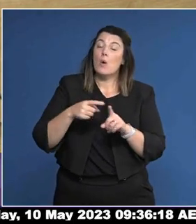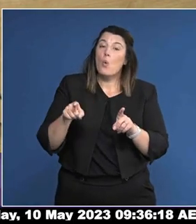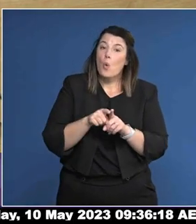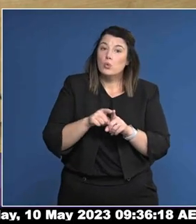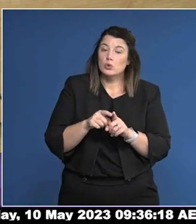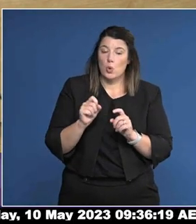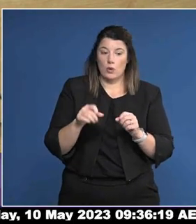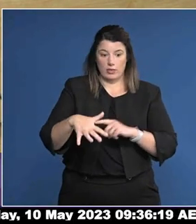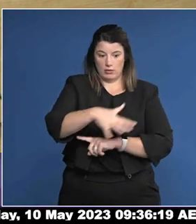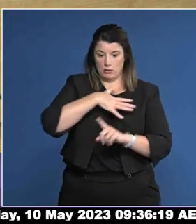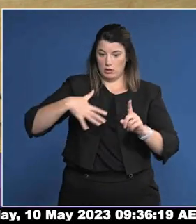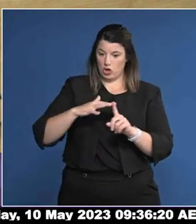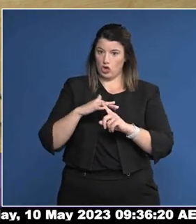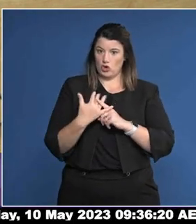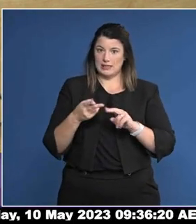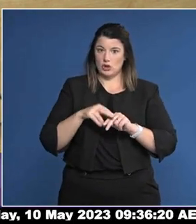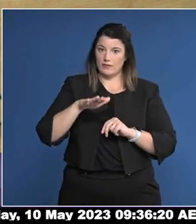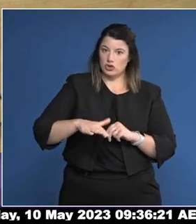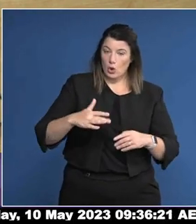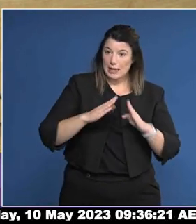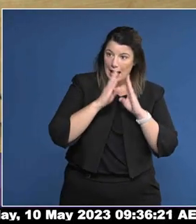which the child's welfare or safety is at risk.